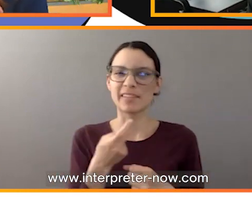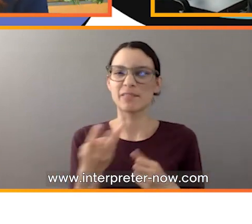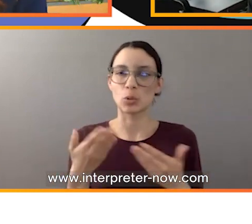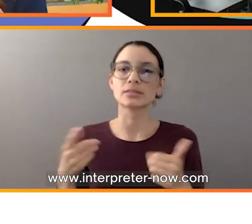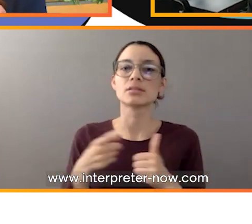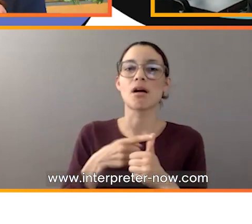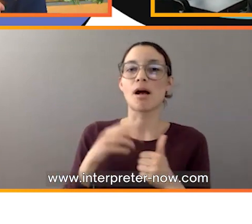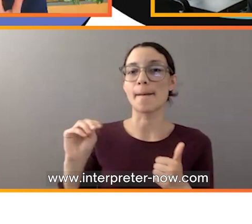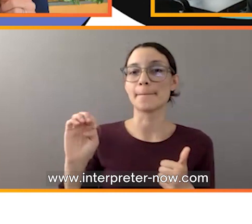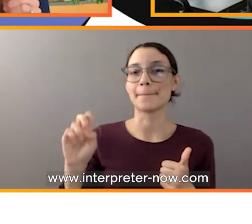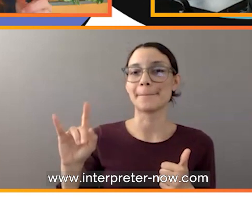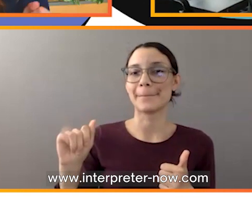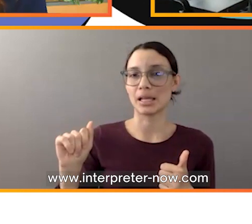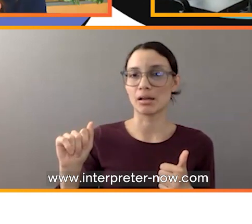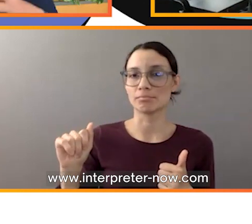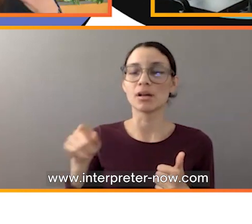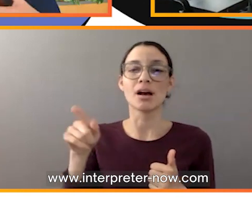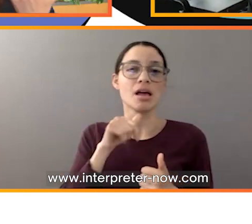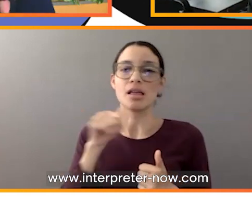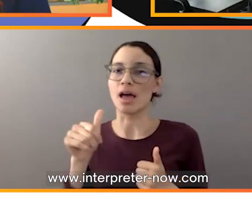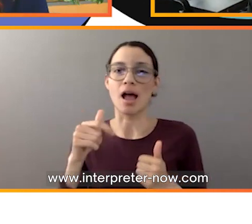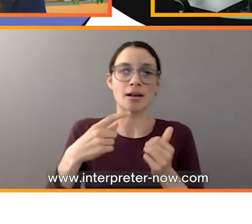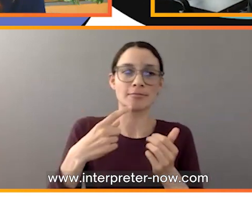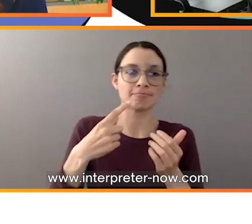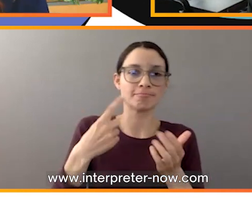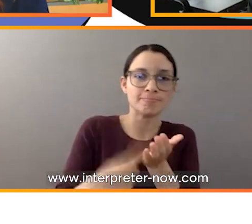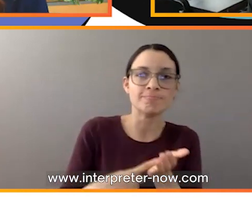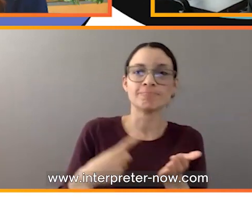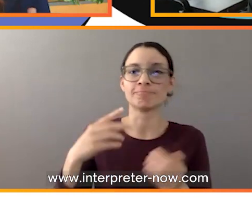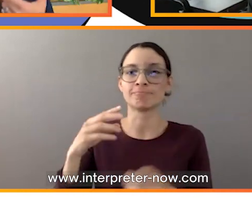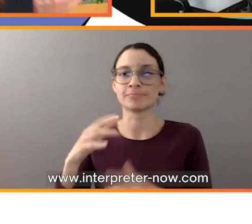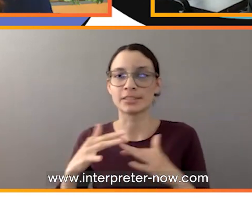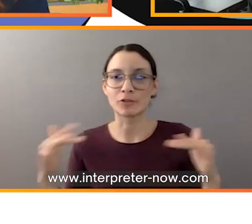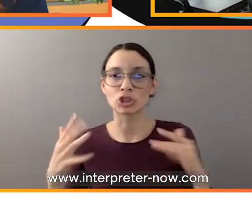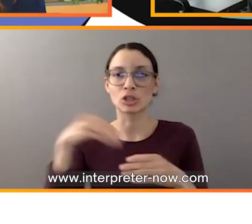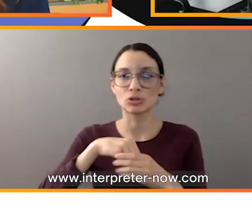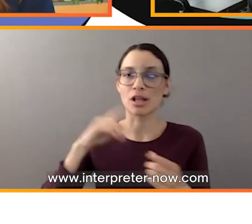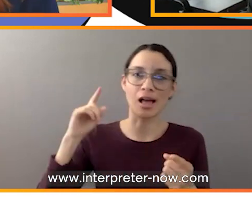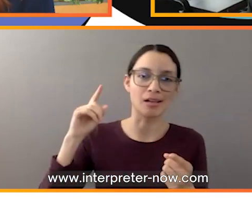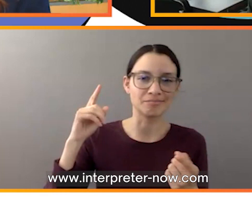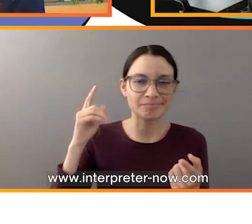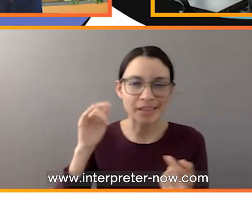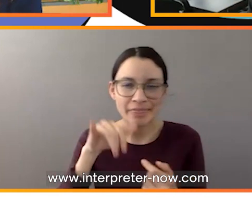So the media started to write about it a little bit, but we wanted to involve the media more. So we did, we put them on stage.